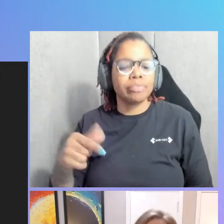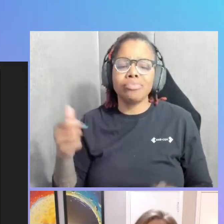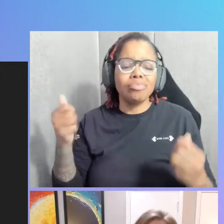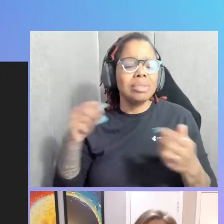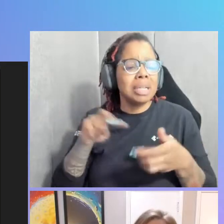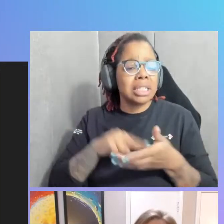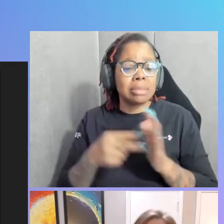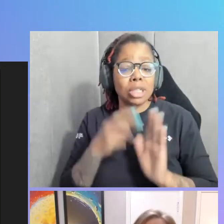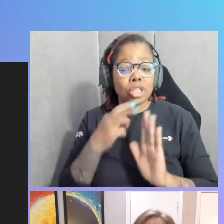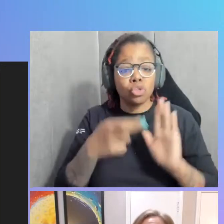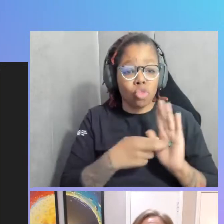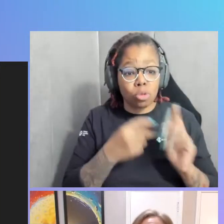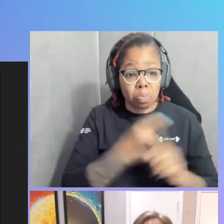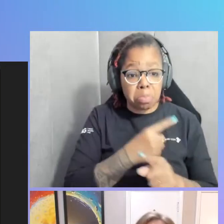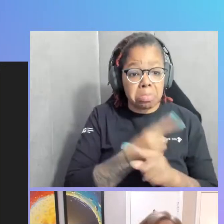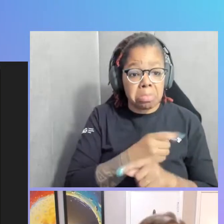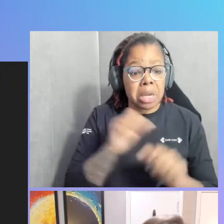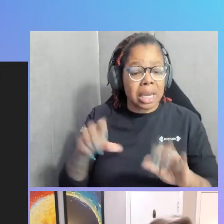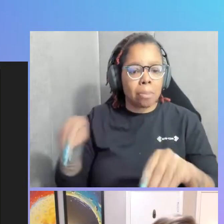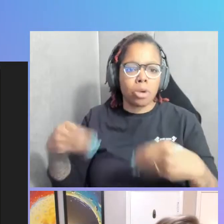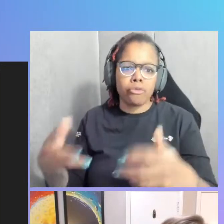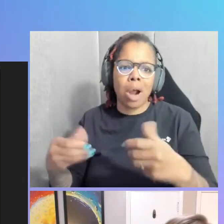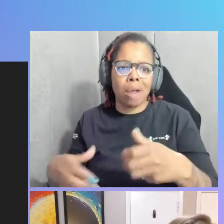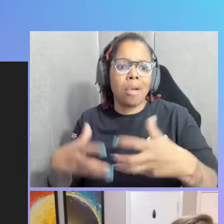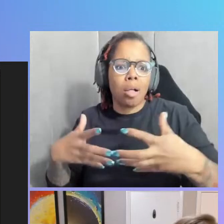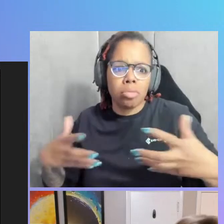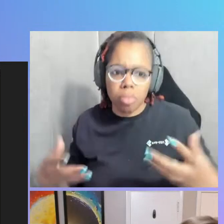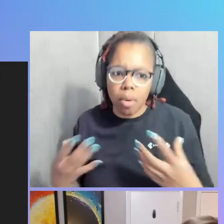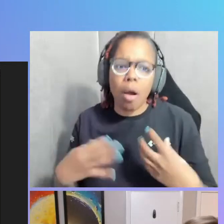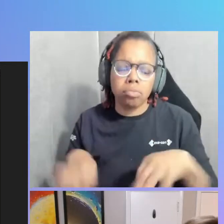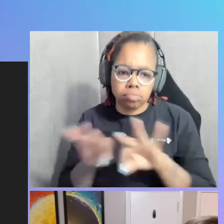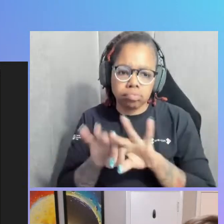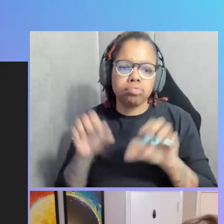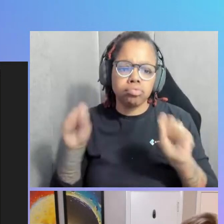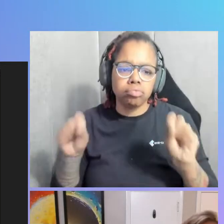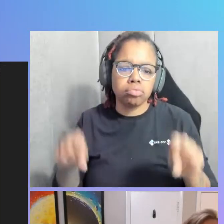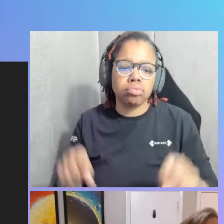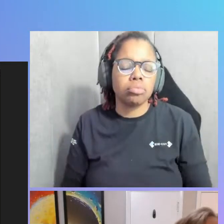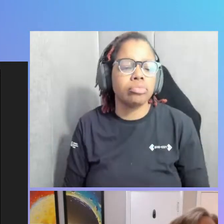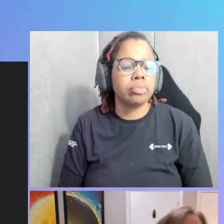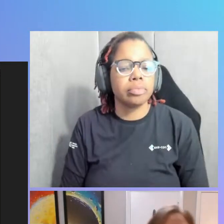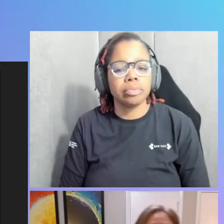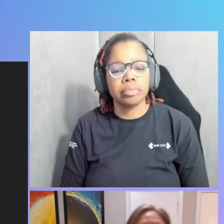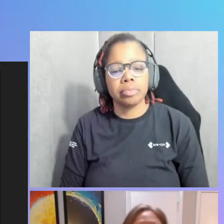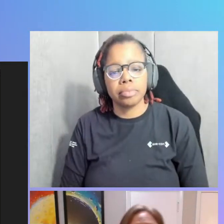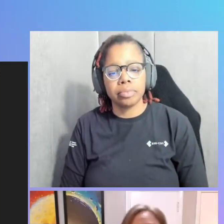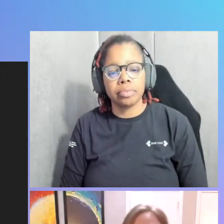roles properly can provide a ton